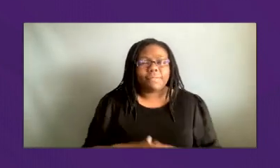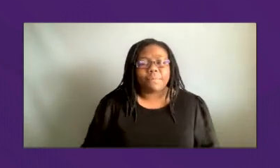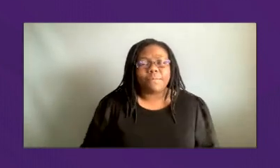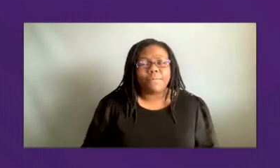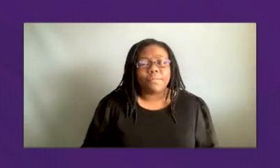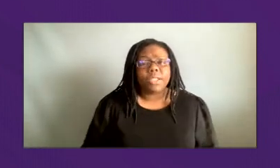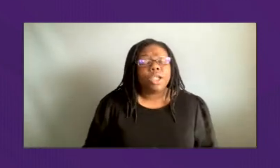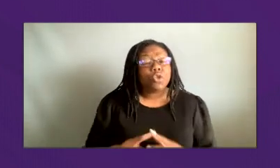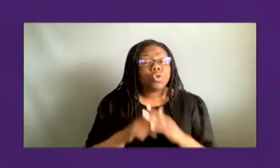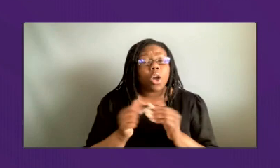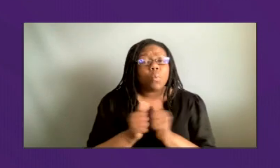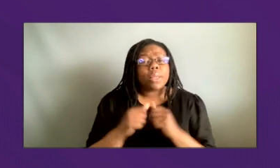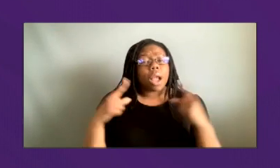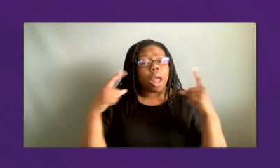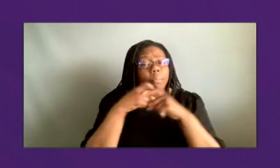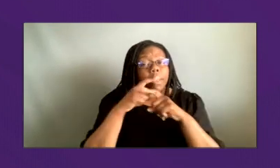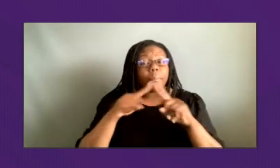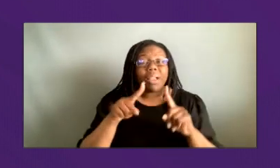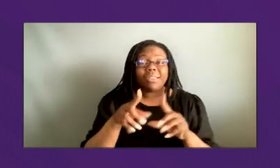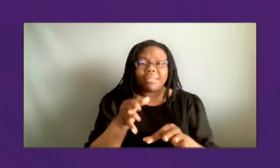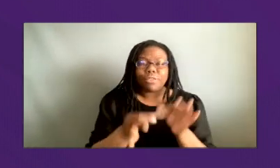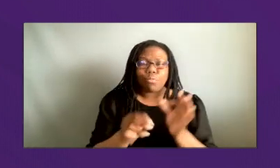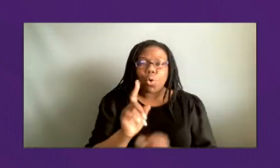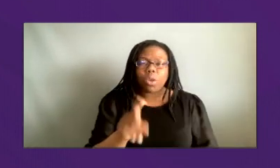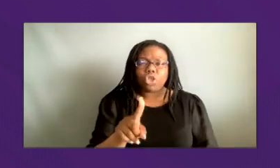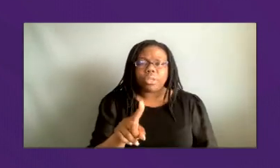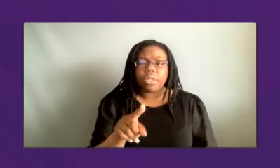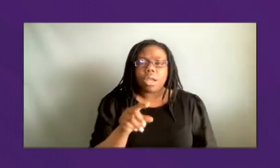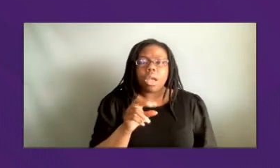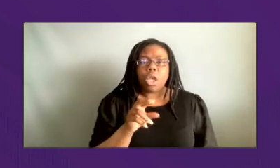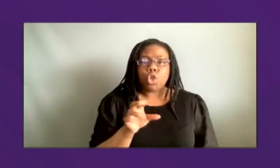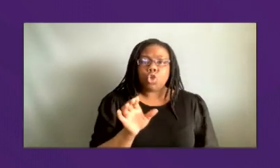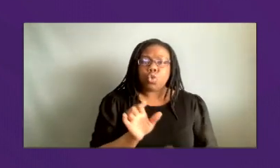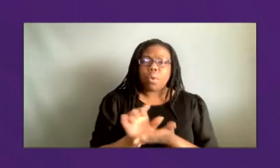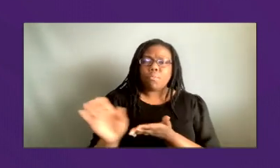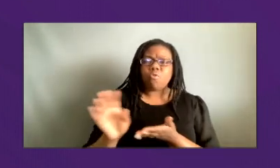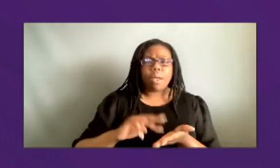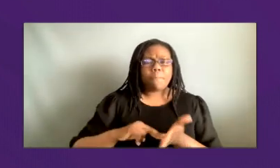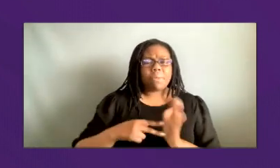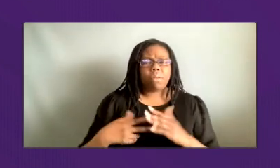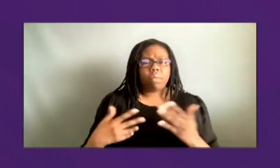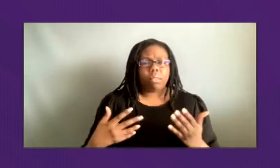What does it mean to remove a people? This is one of the main compelling questions we